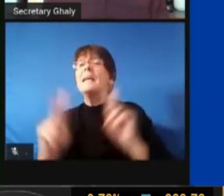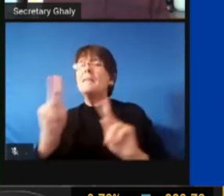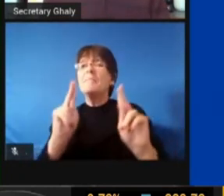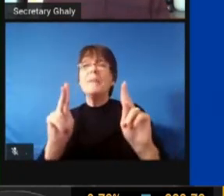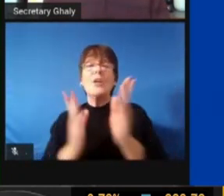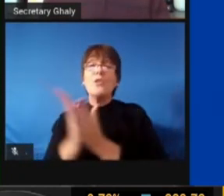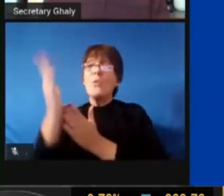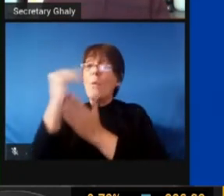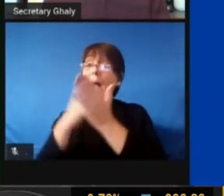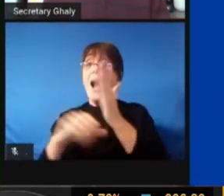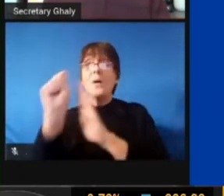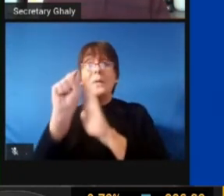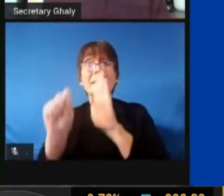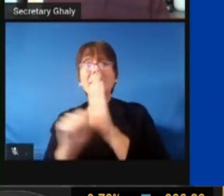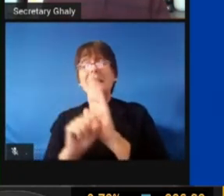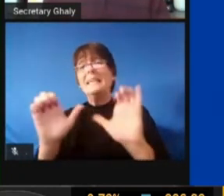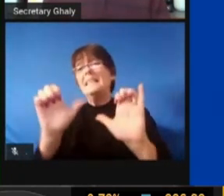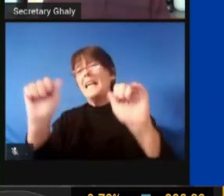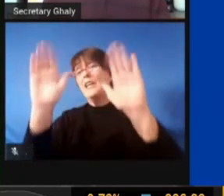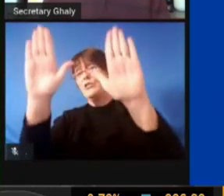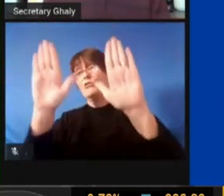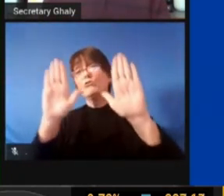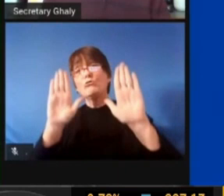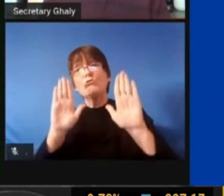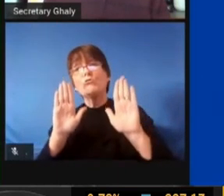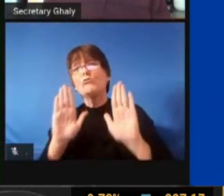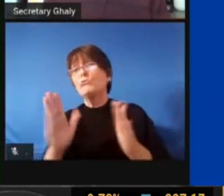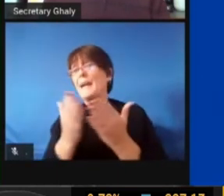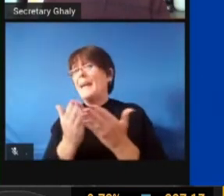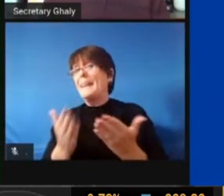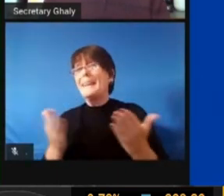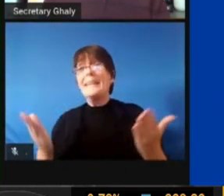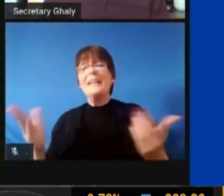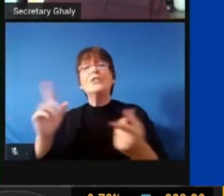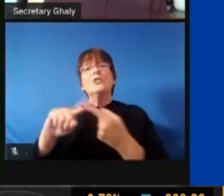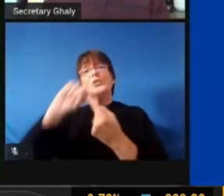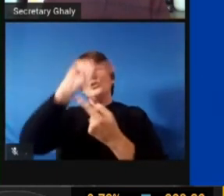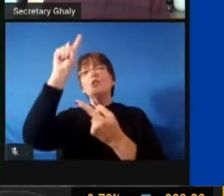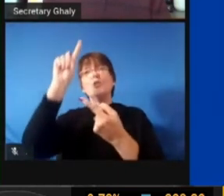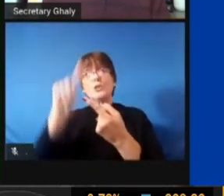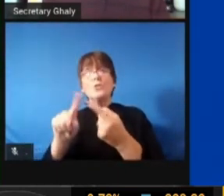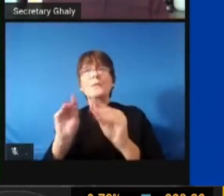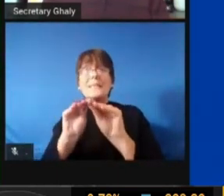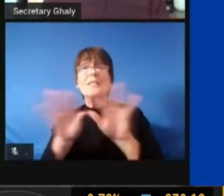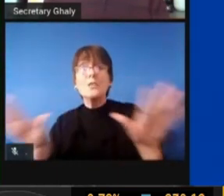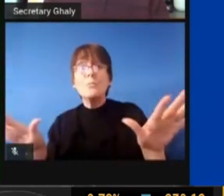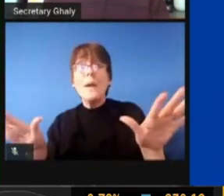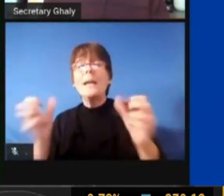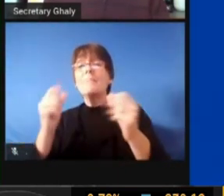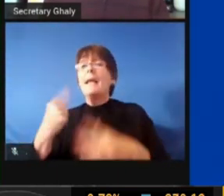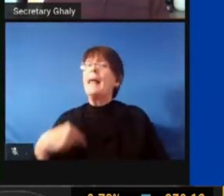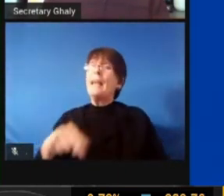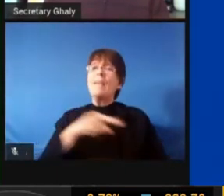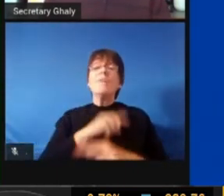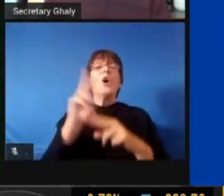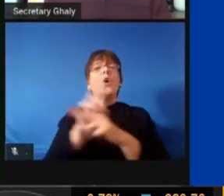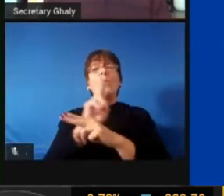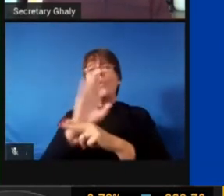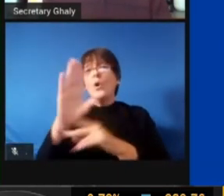WE HAVE DONE A LOT TOGETHER. OVER THE LAST EIGHT MONTHS MANY INDIVIDUALS ACROSS OUR STATE DID